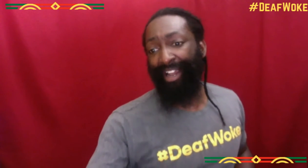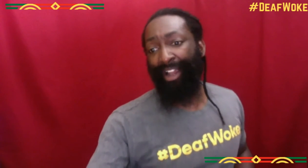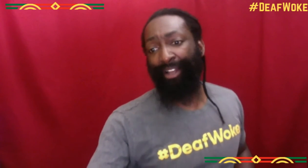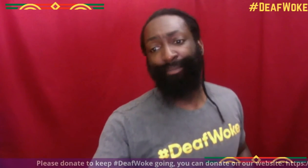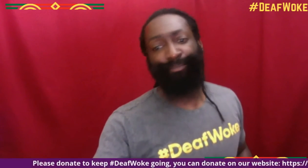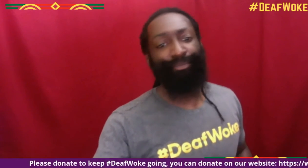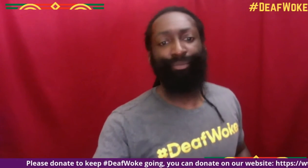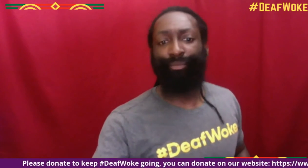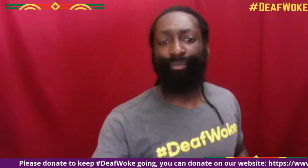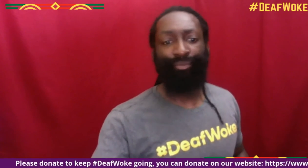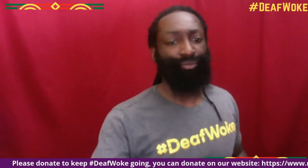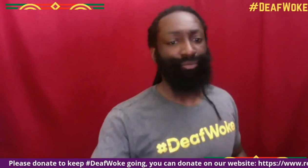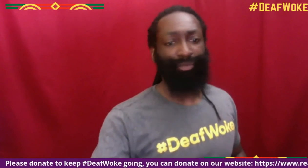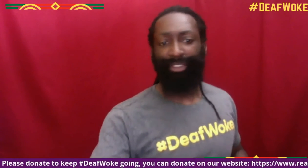Thank you to Pop Fish for this shirt.